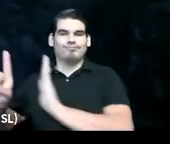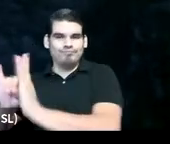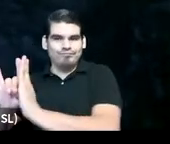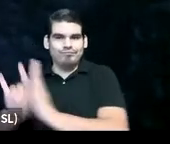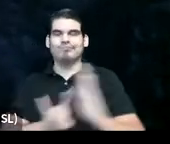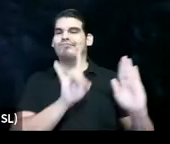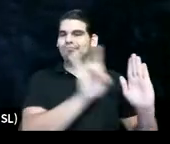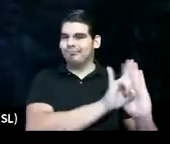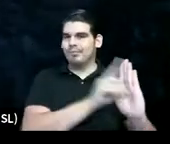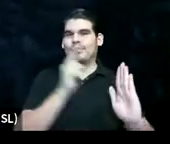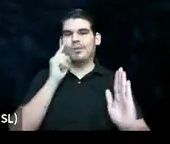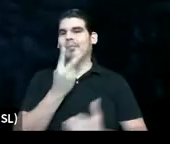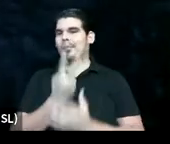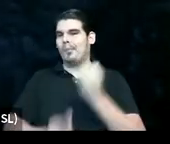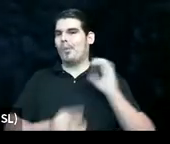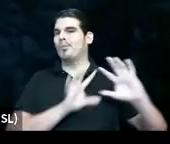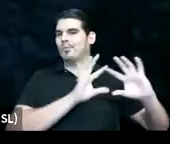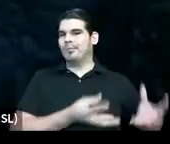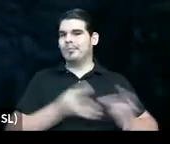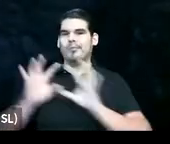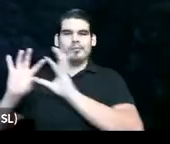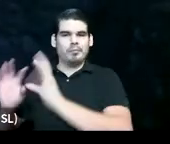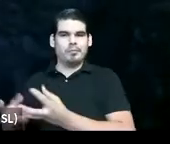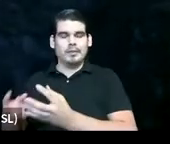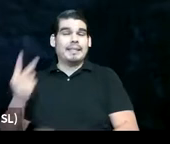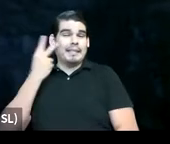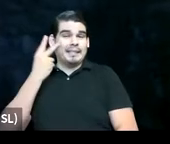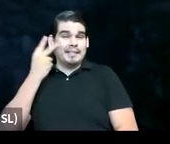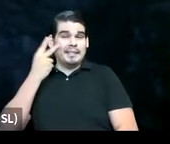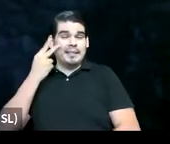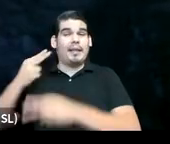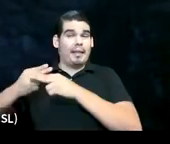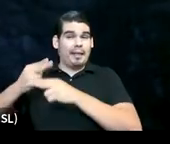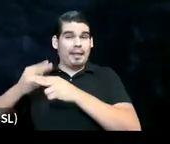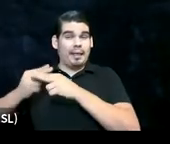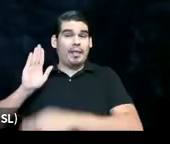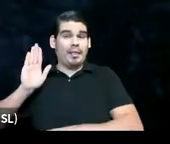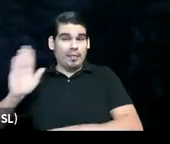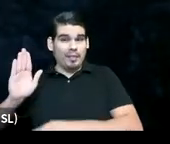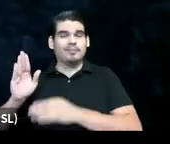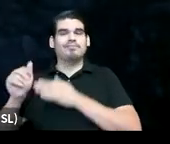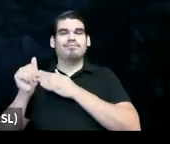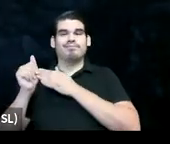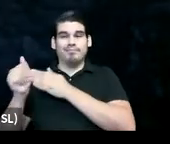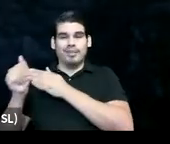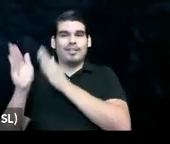So take 10 minutes and and just run through the topics you have in your head and that go,